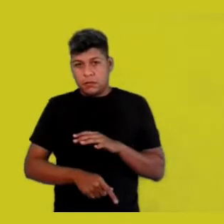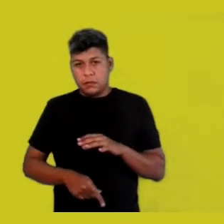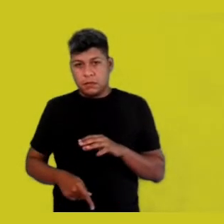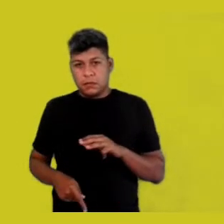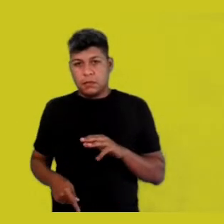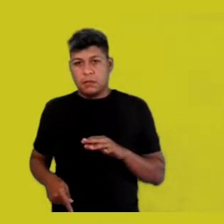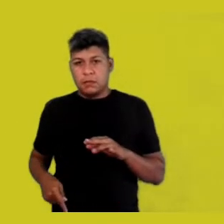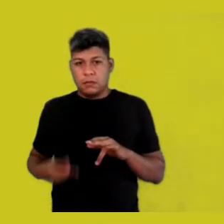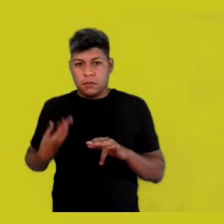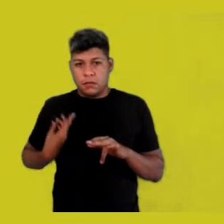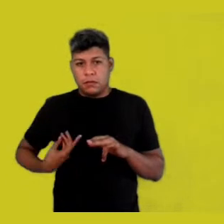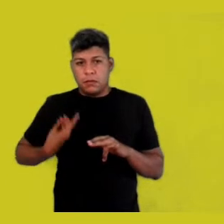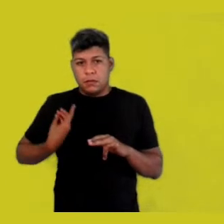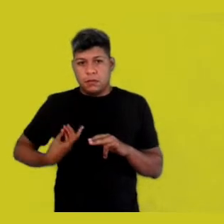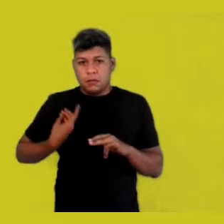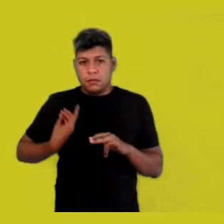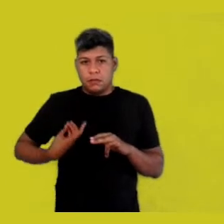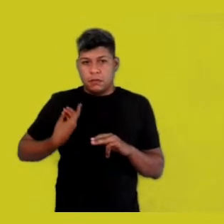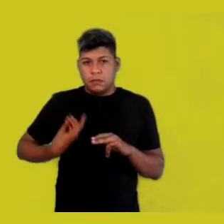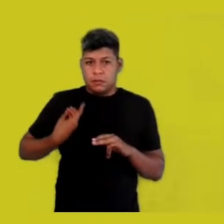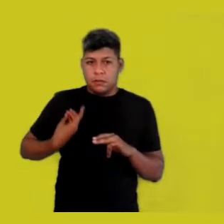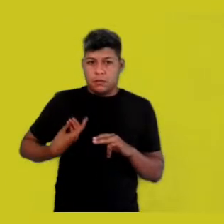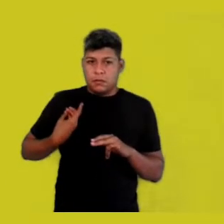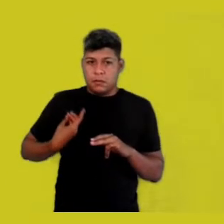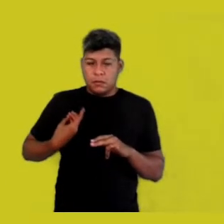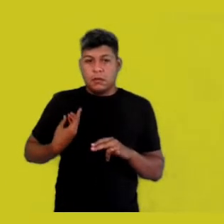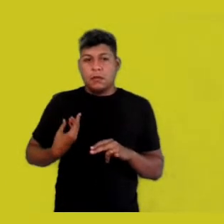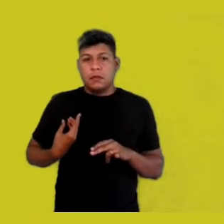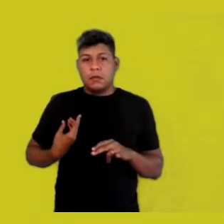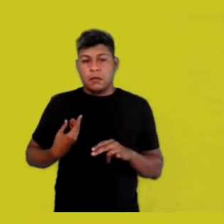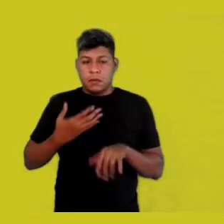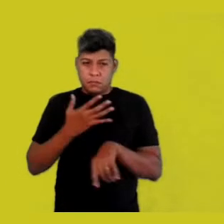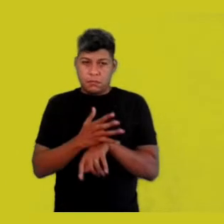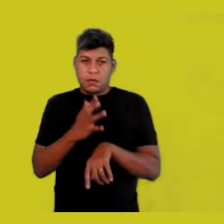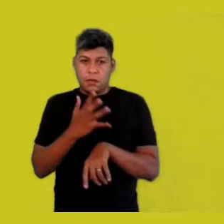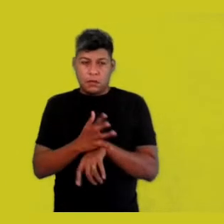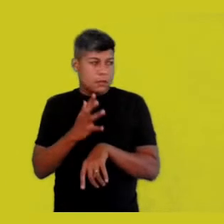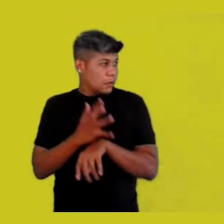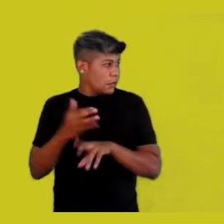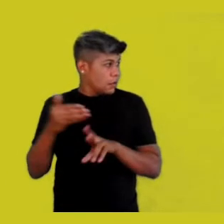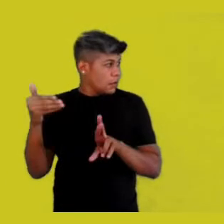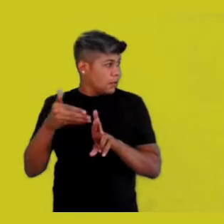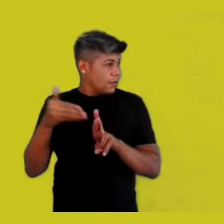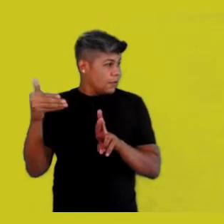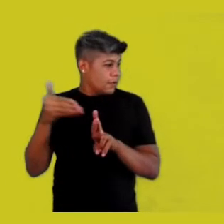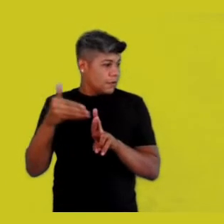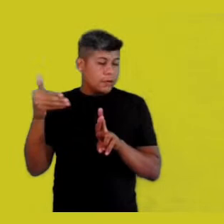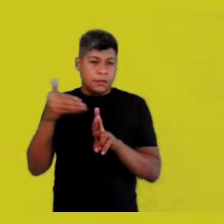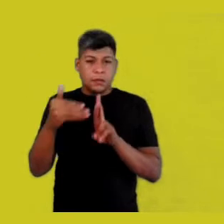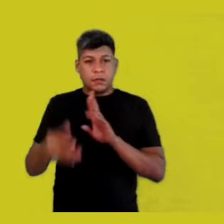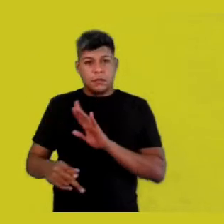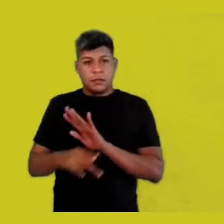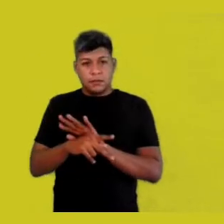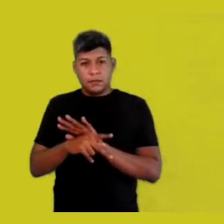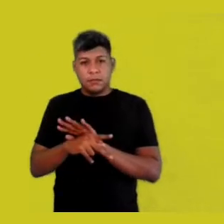and knowledge of practical experience of reference having in sight the urban territory?